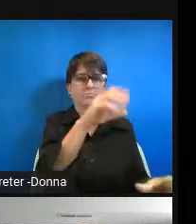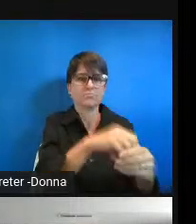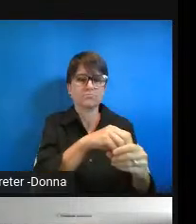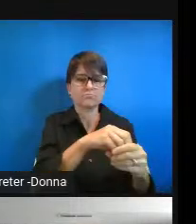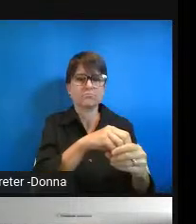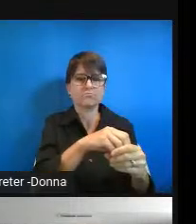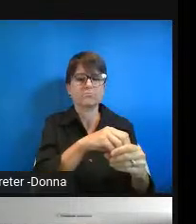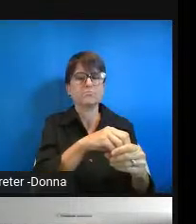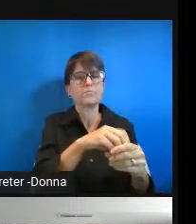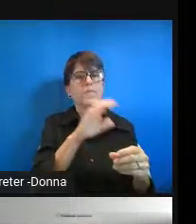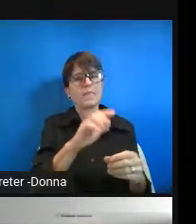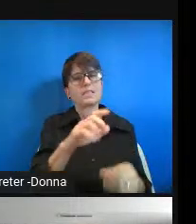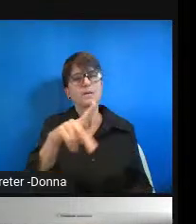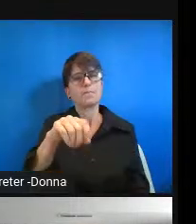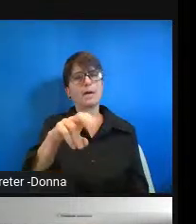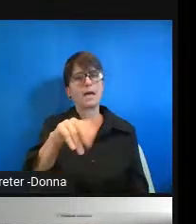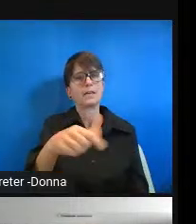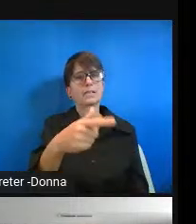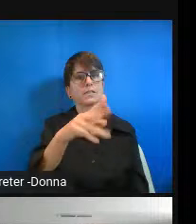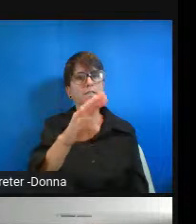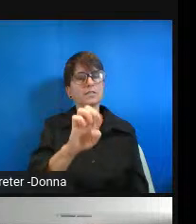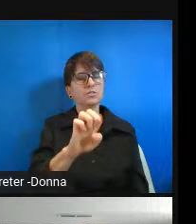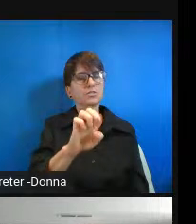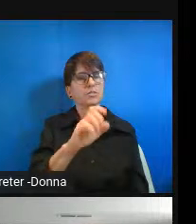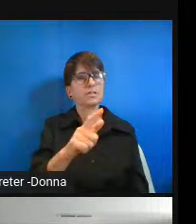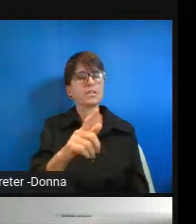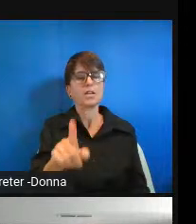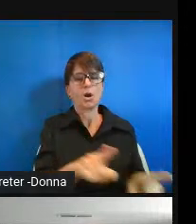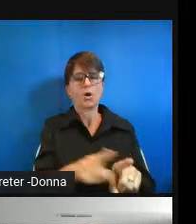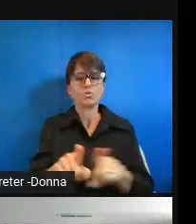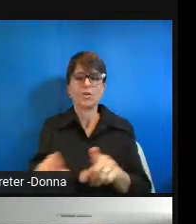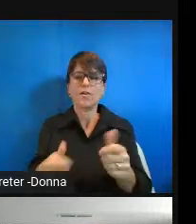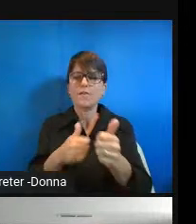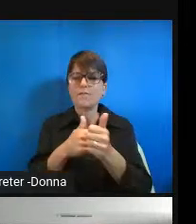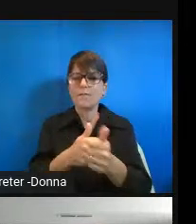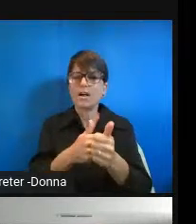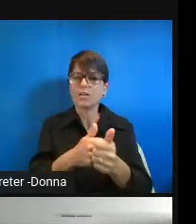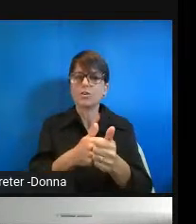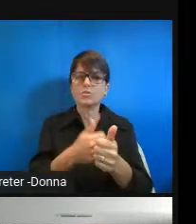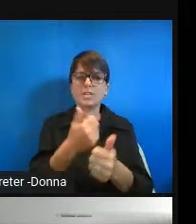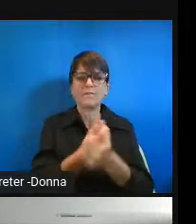The Kitty package has been tested and they are constantly looking at updates to the package